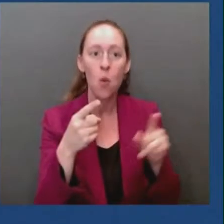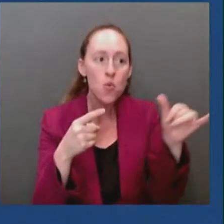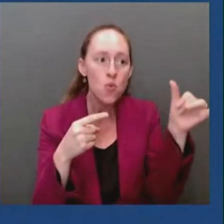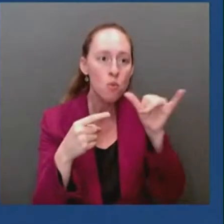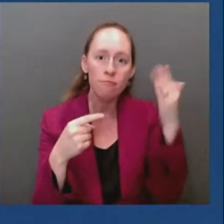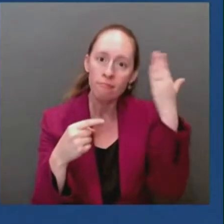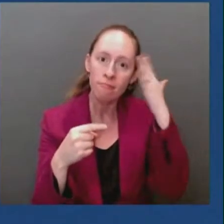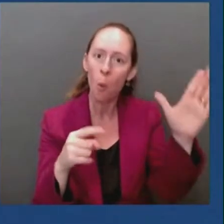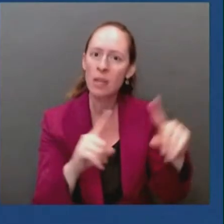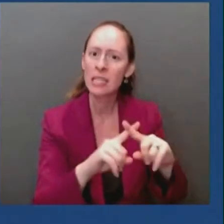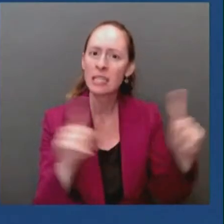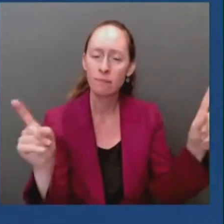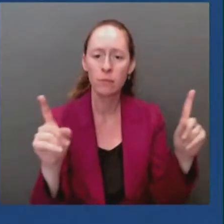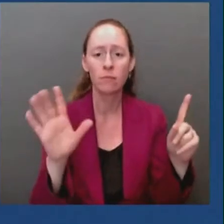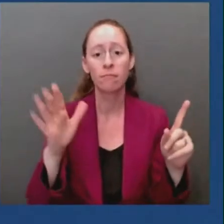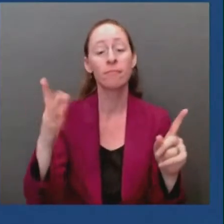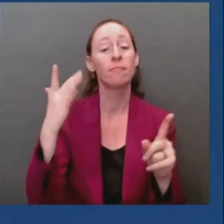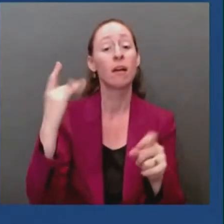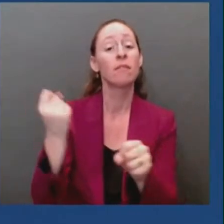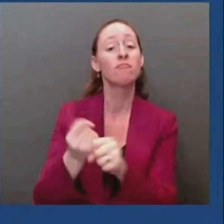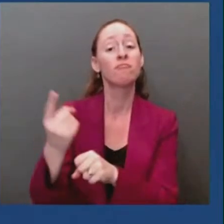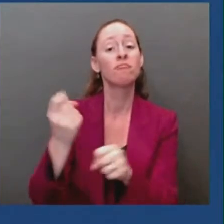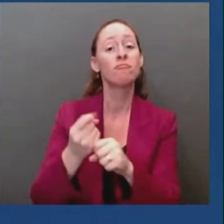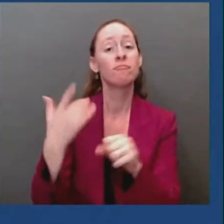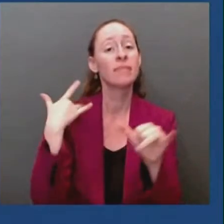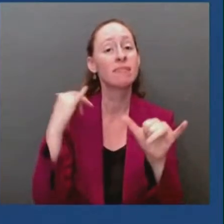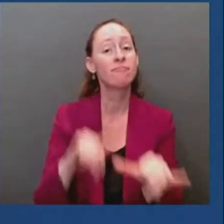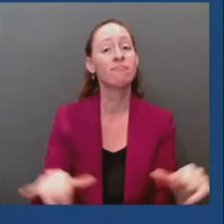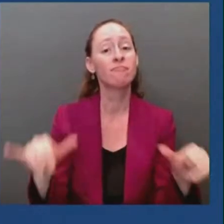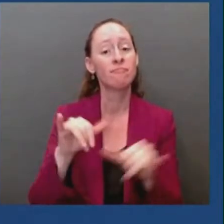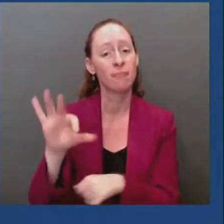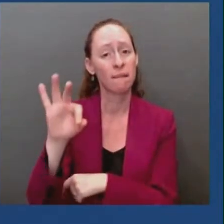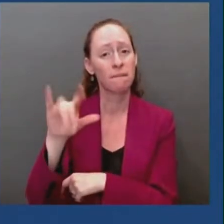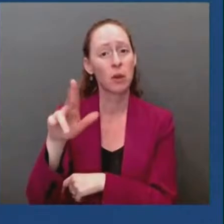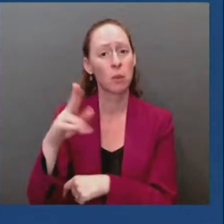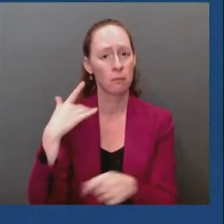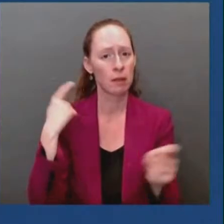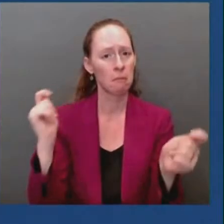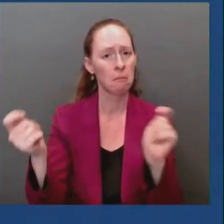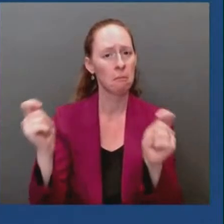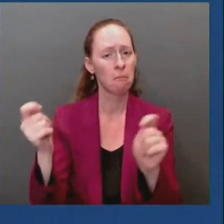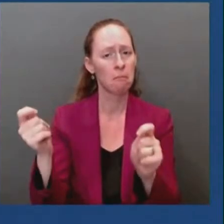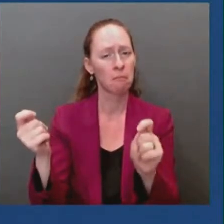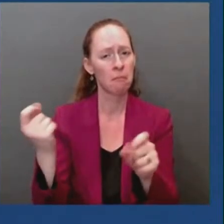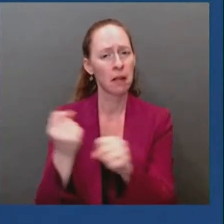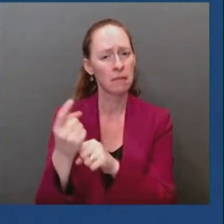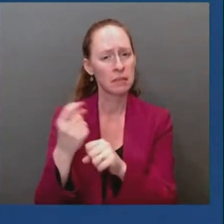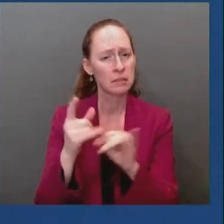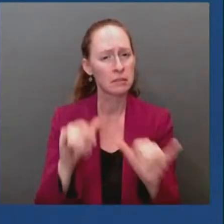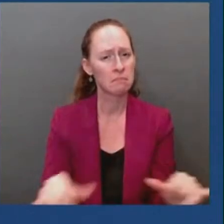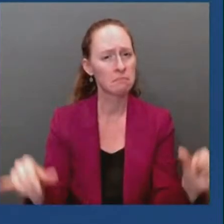VARIANT, I REMIND PEOPLE THAT WE HAVE AN ANNUAL FLU VACCINE THAT HOLDS US IN GOOD STEAD